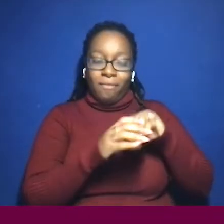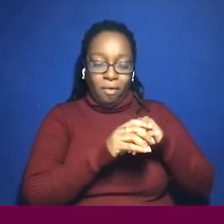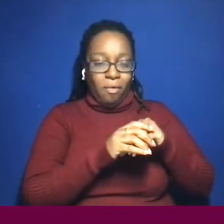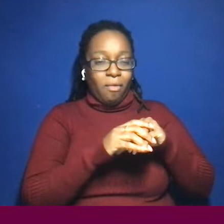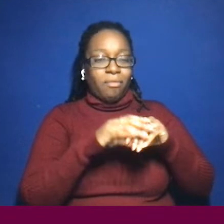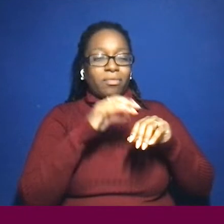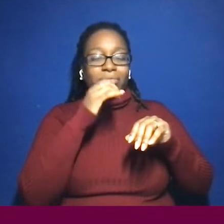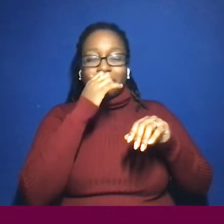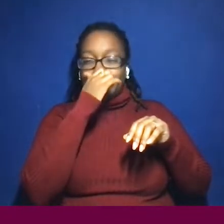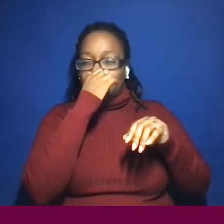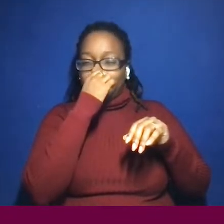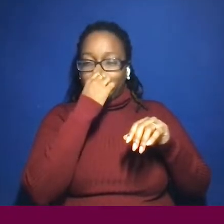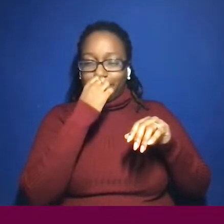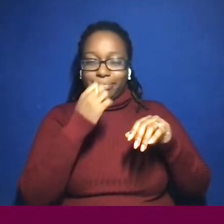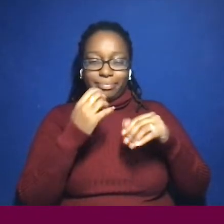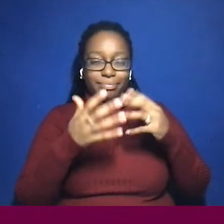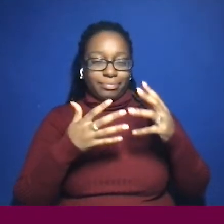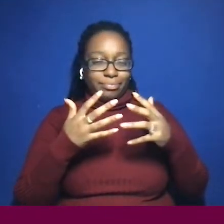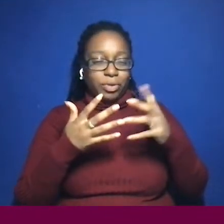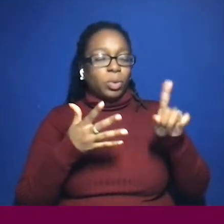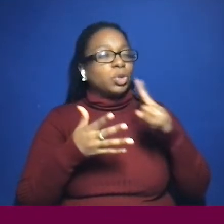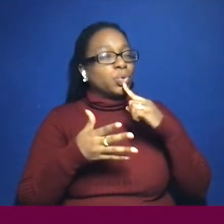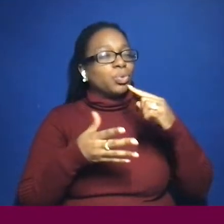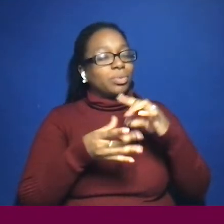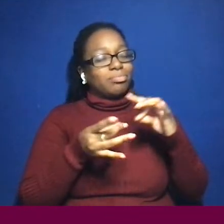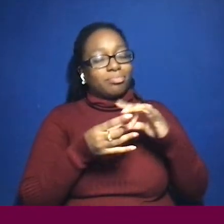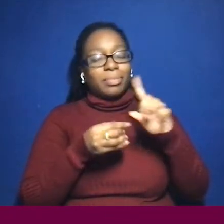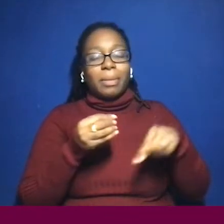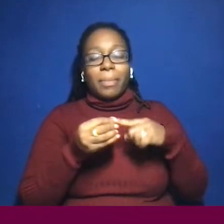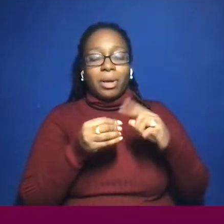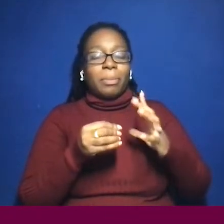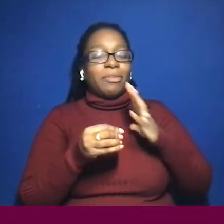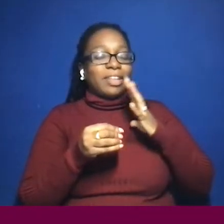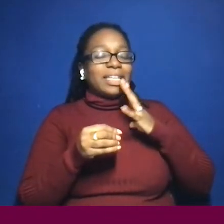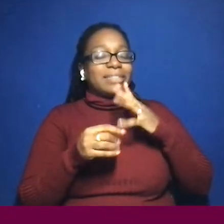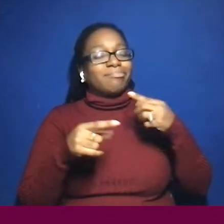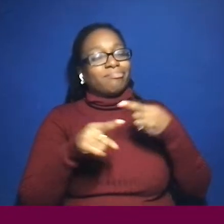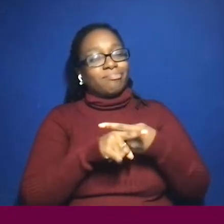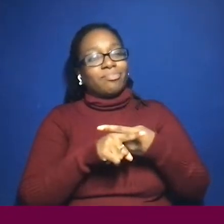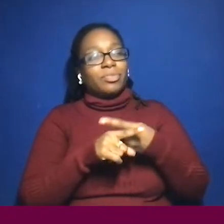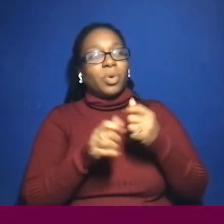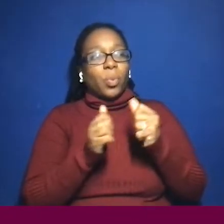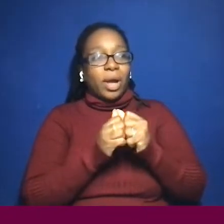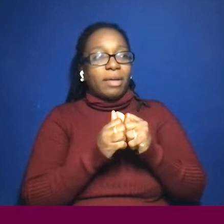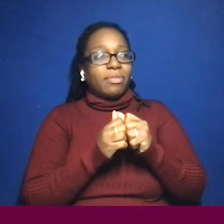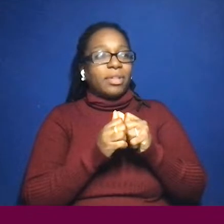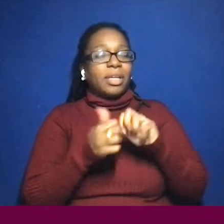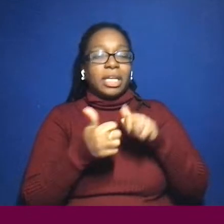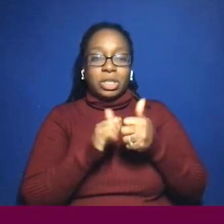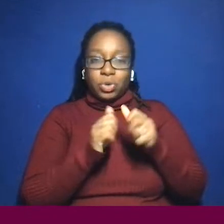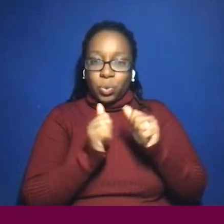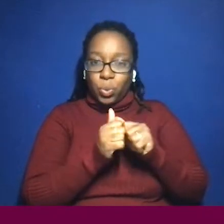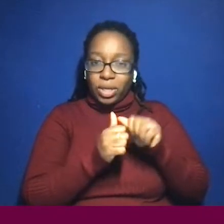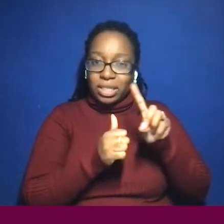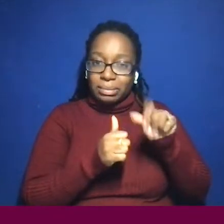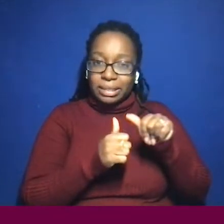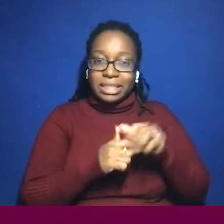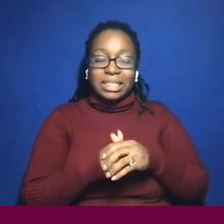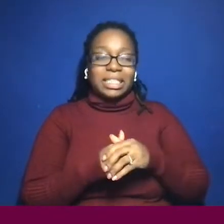you referred to in the beginning, that intersected with issues of disability and bias and equity and